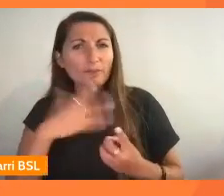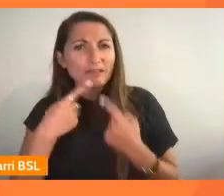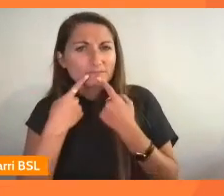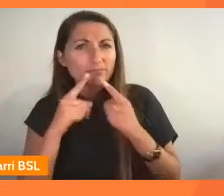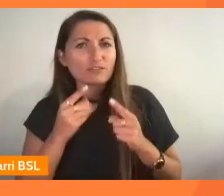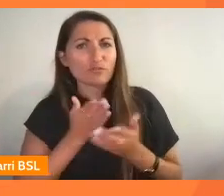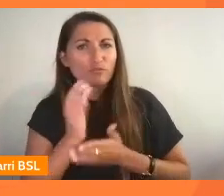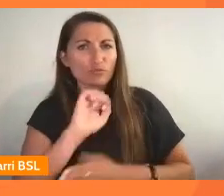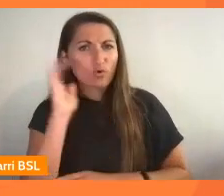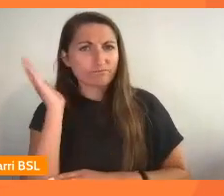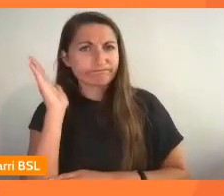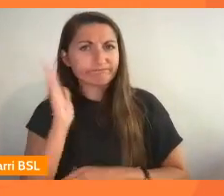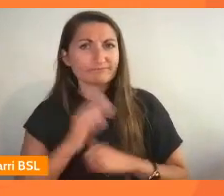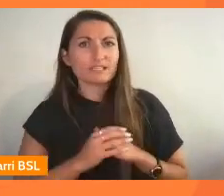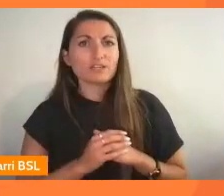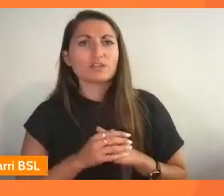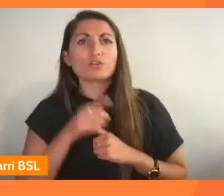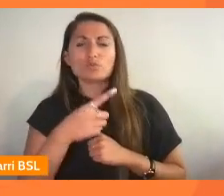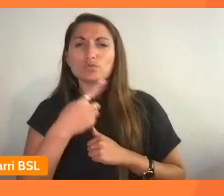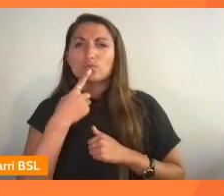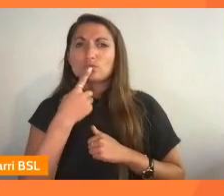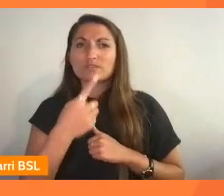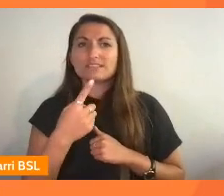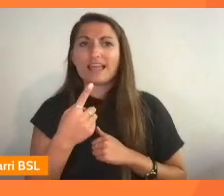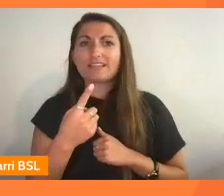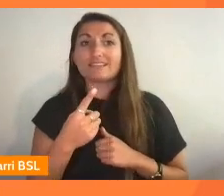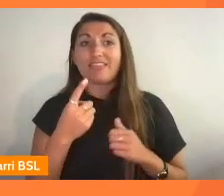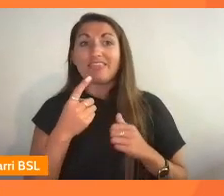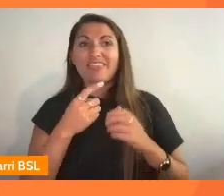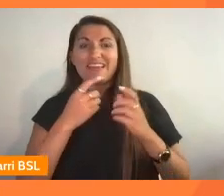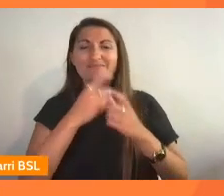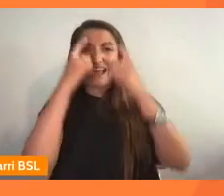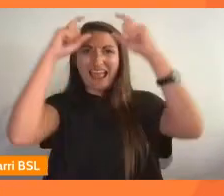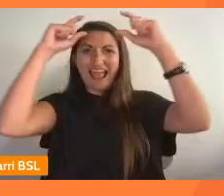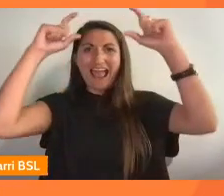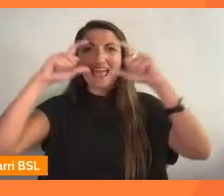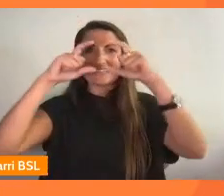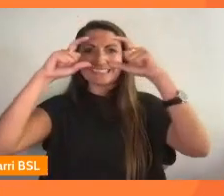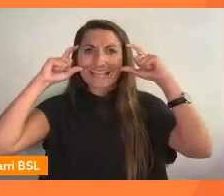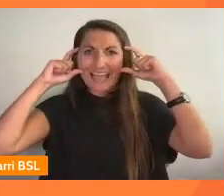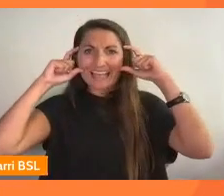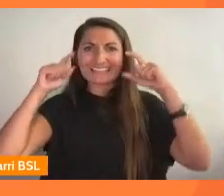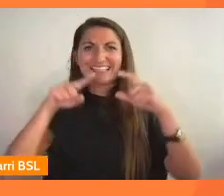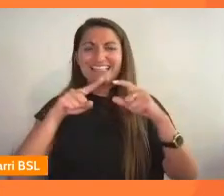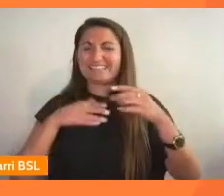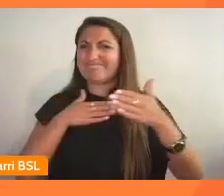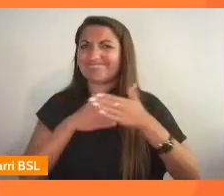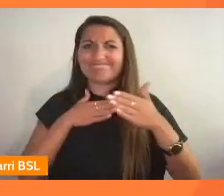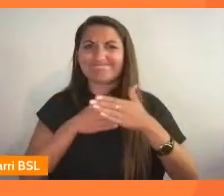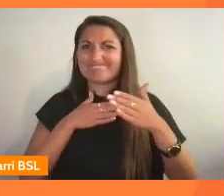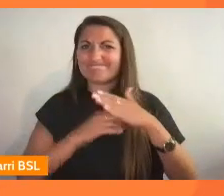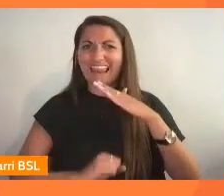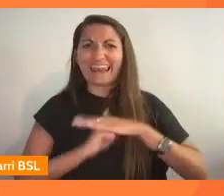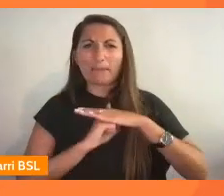you immediately overcame the issue of a headset being quite self-limiting. One headset one person.